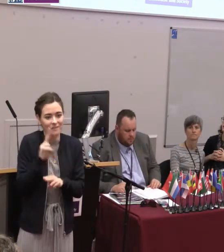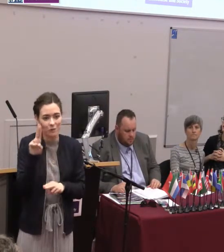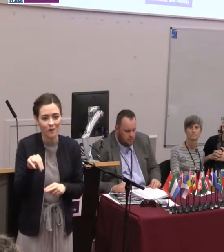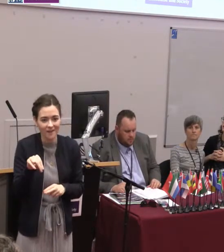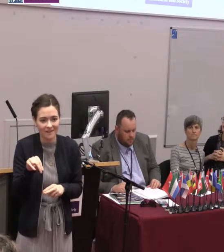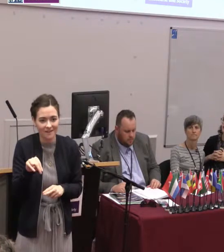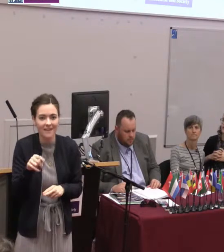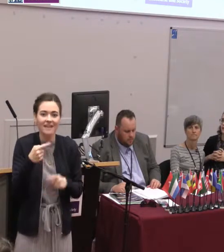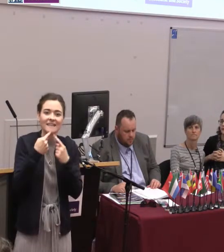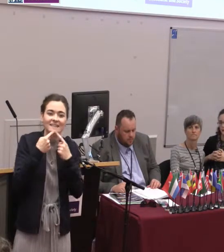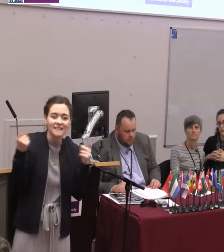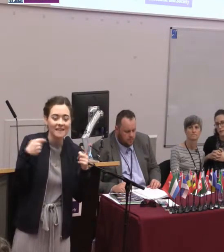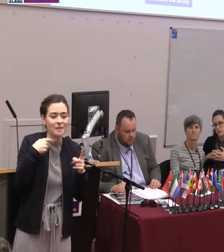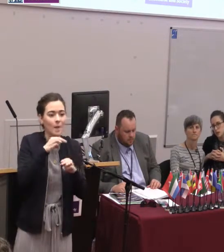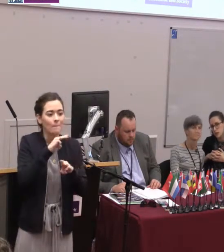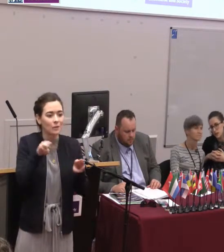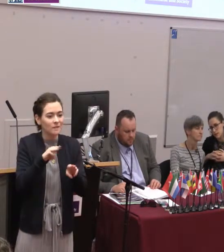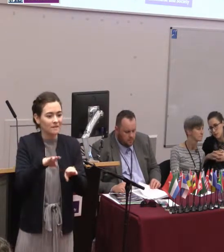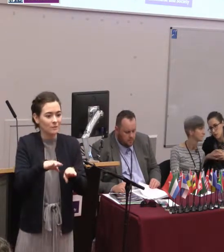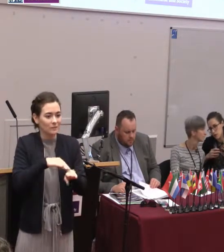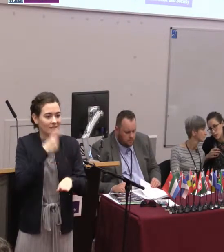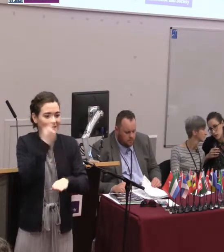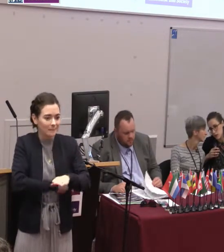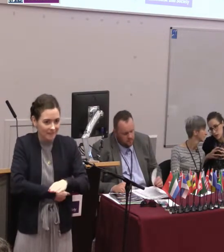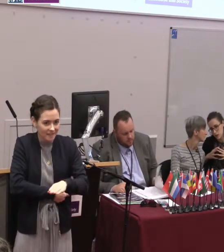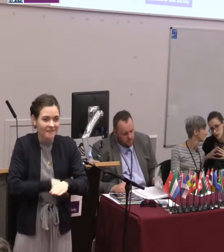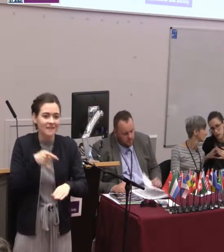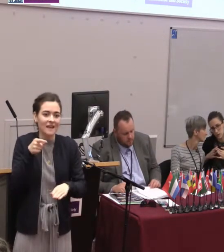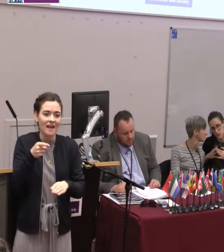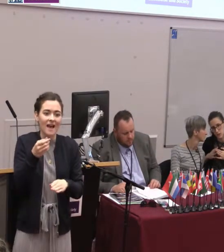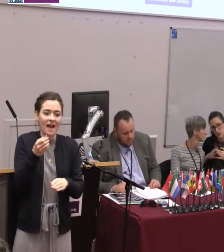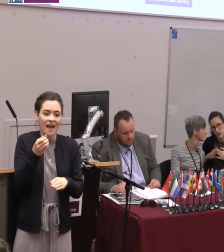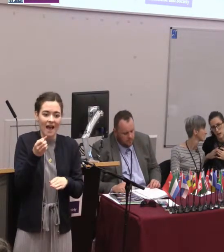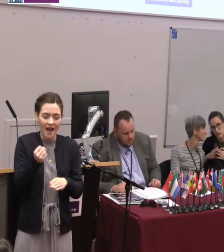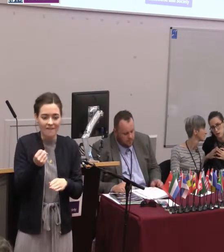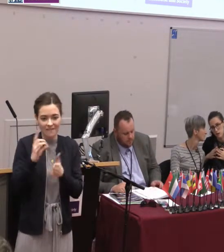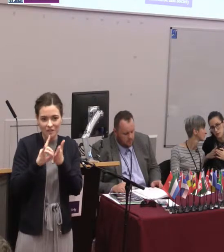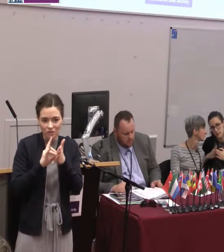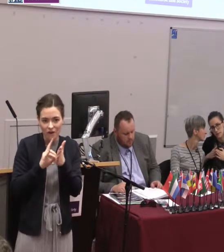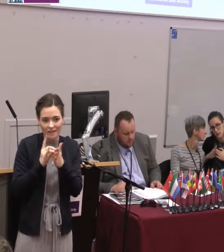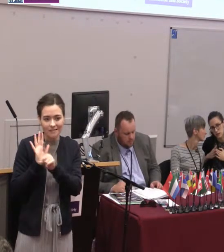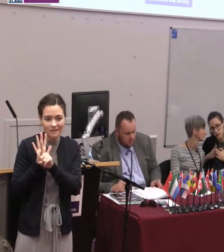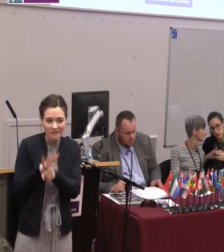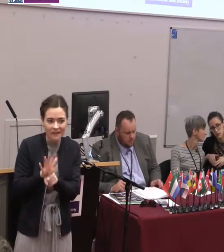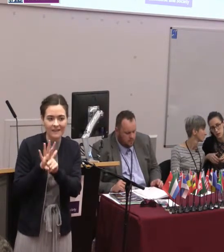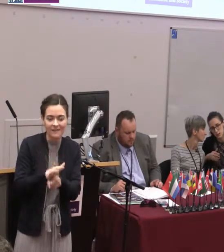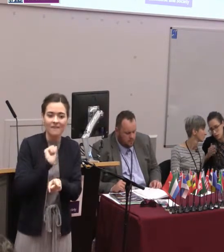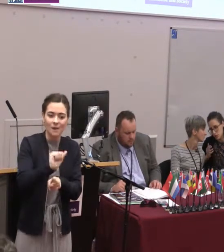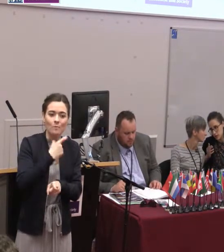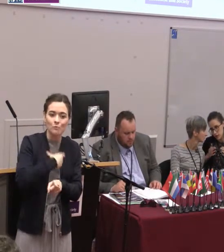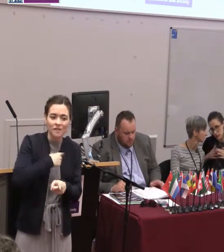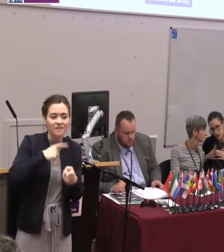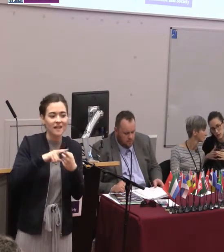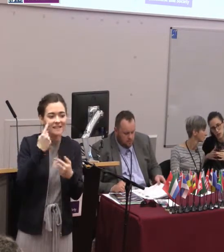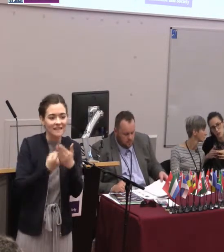It says, persons of disability have historically been denied their personal and individual